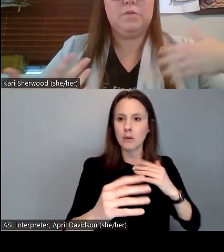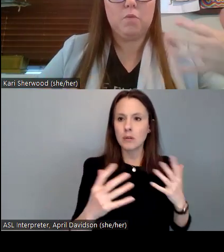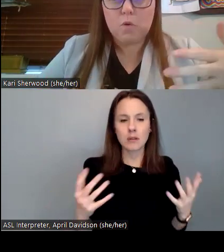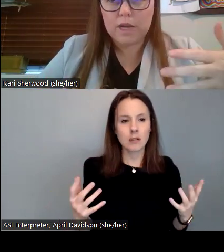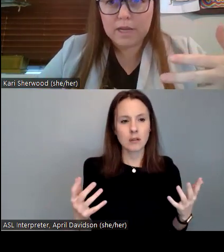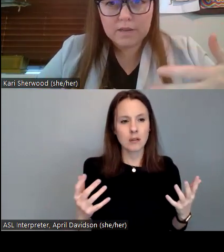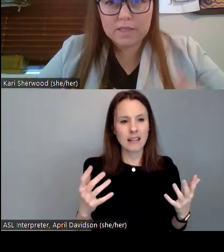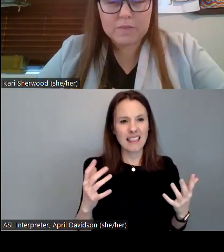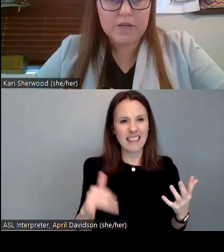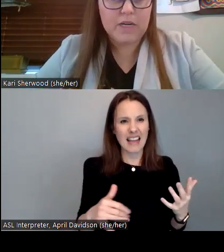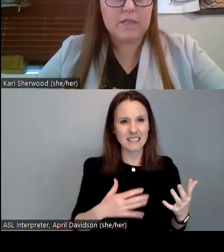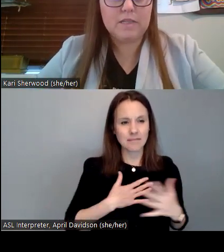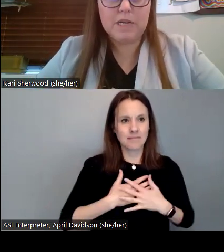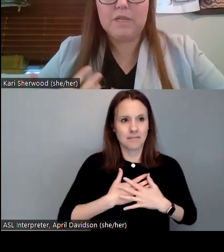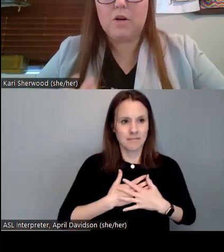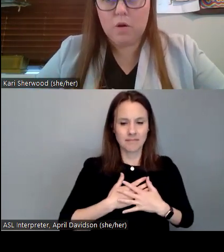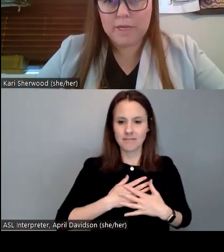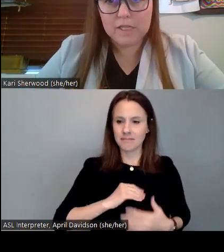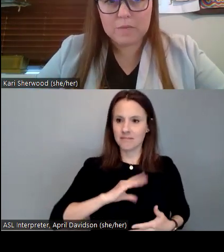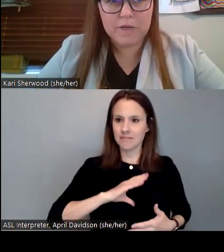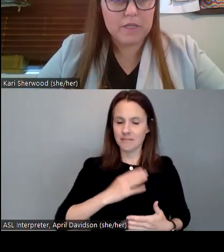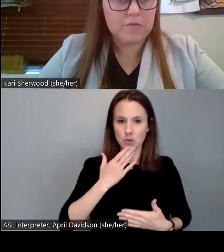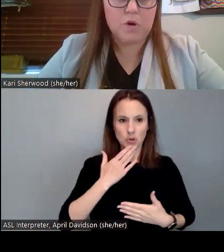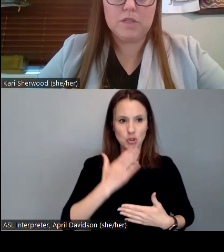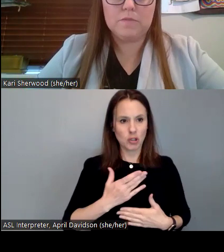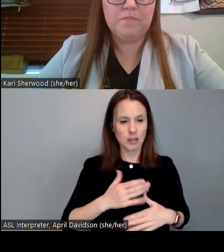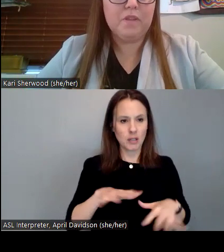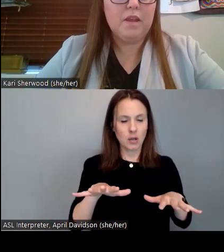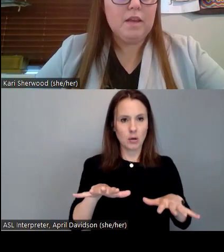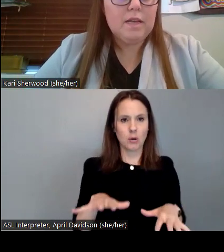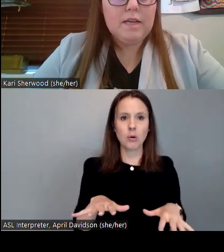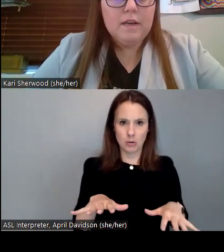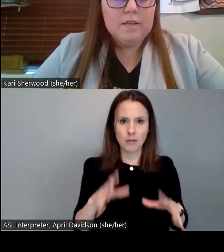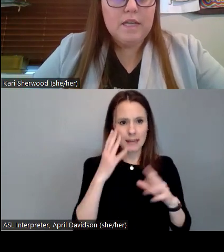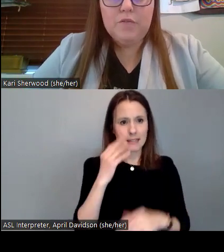it's a rewarding experience, sometimes a calming experience for us.